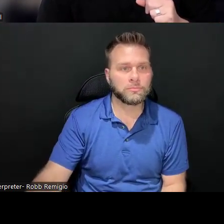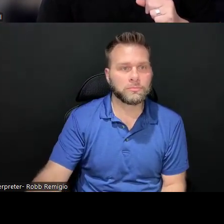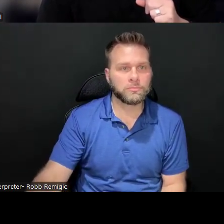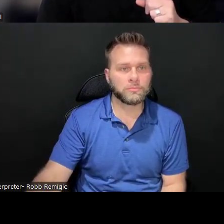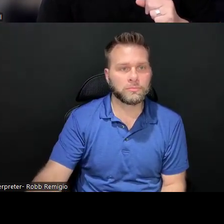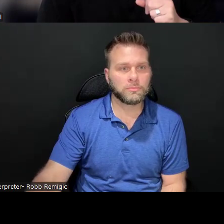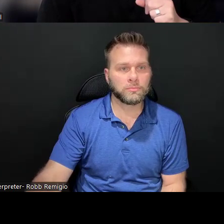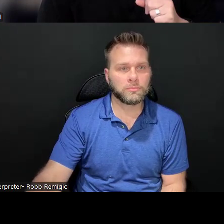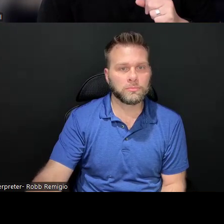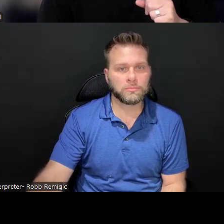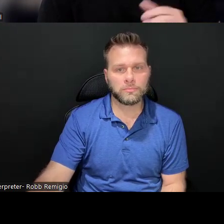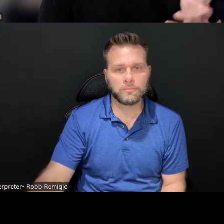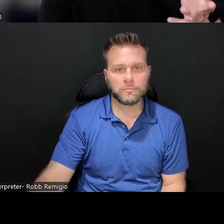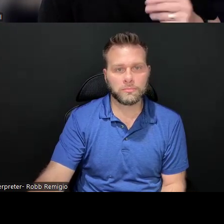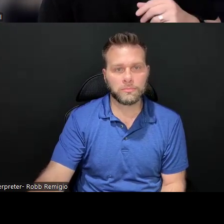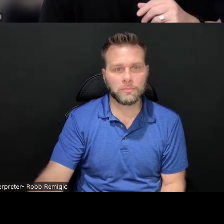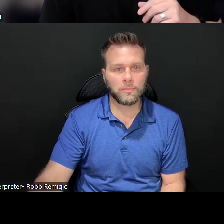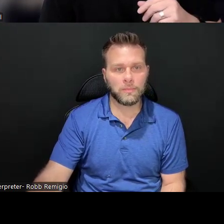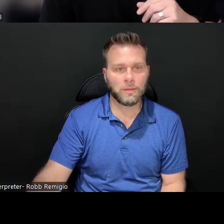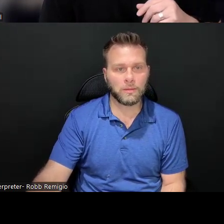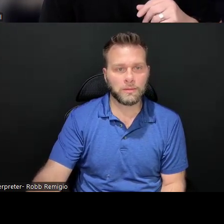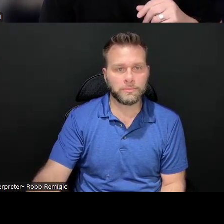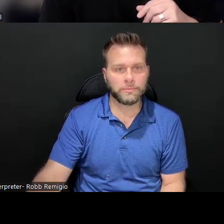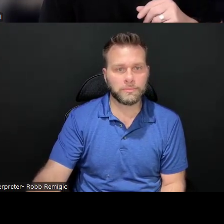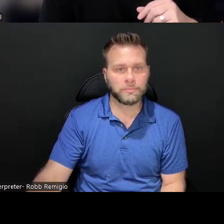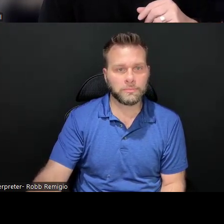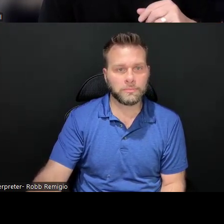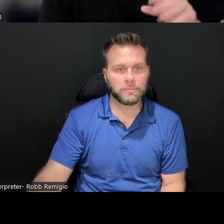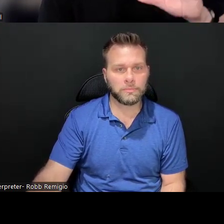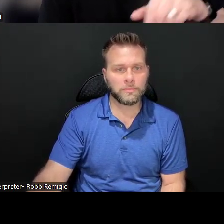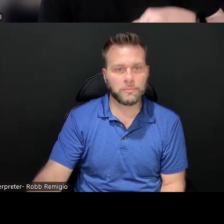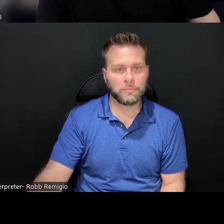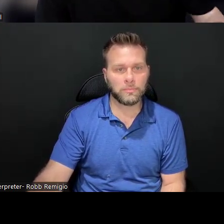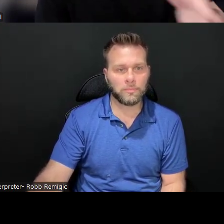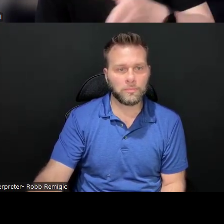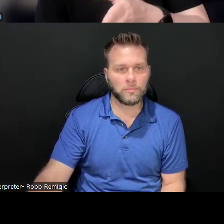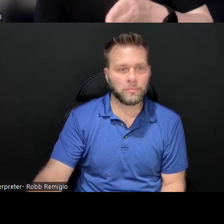Automatic speech recognition can be a very useful thing,